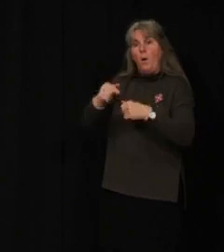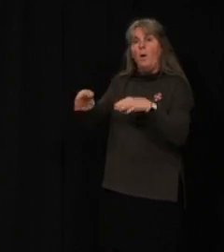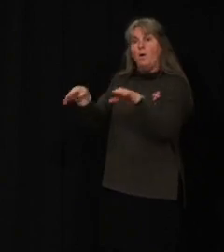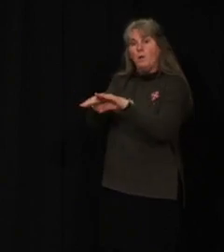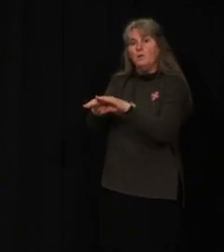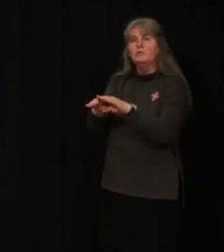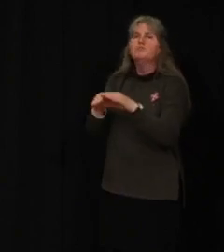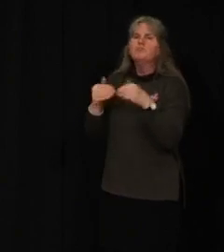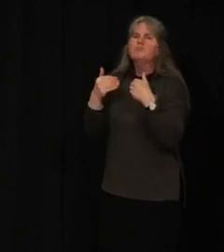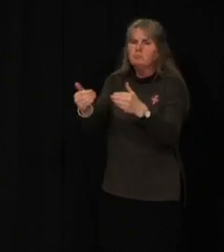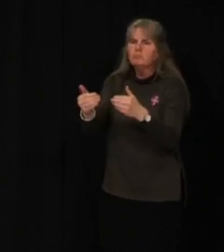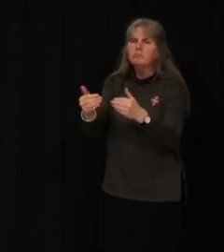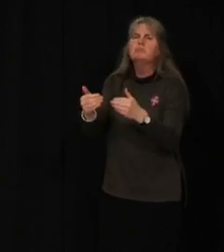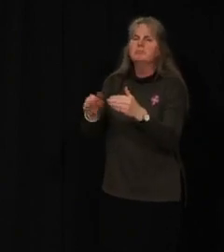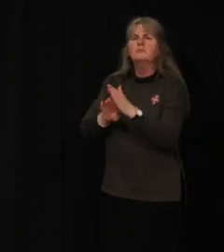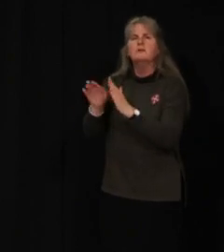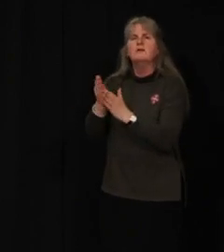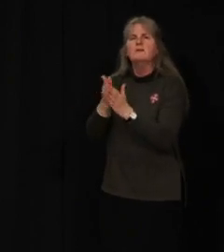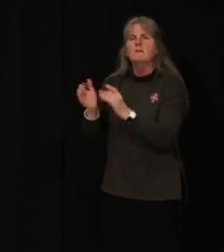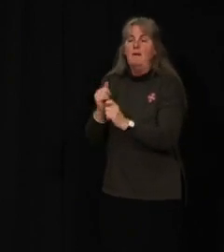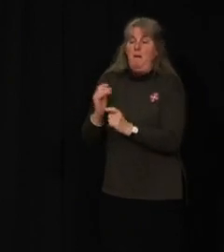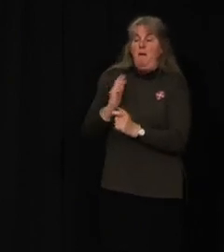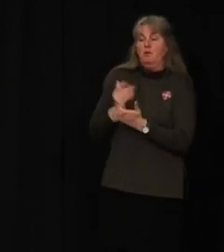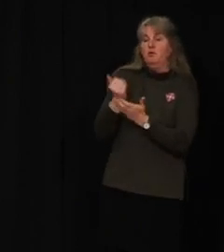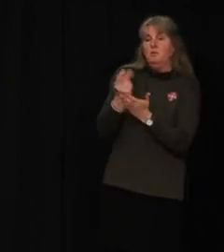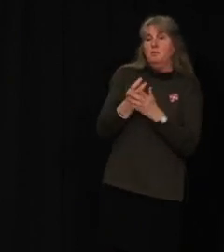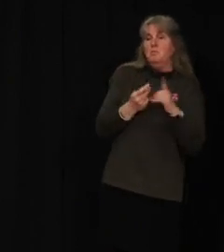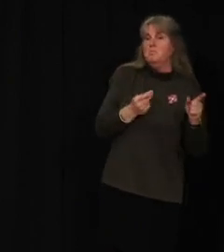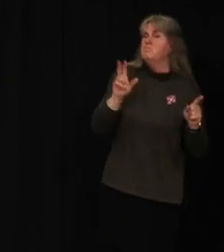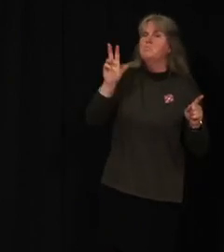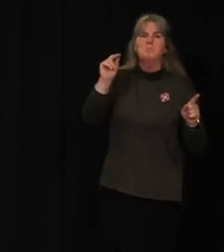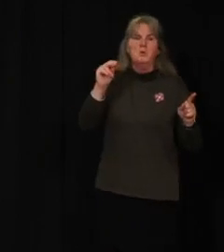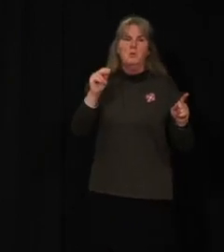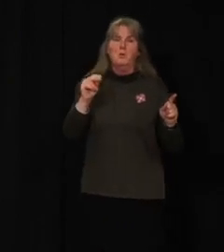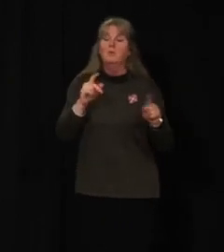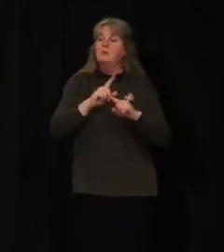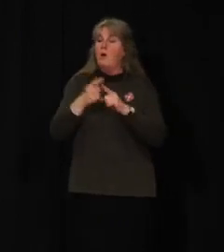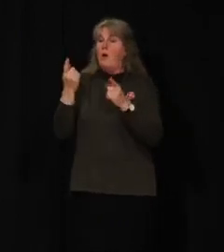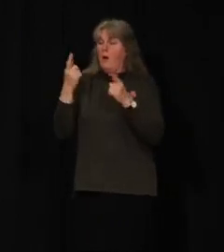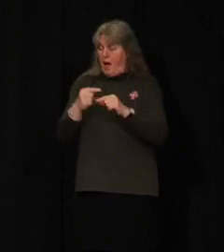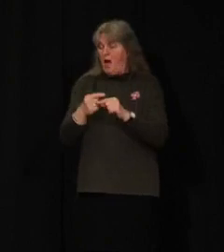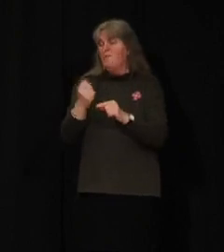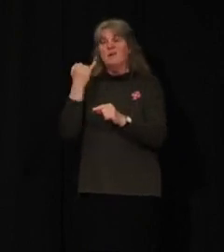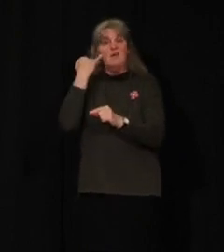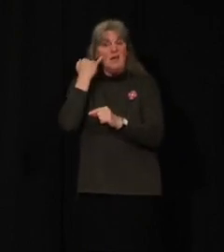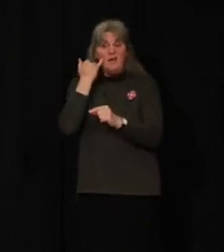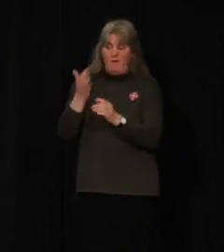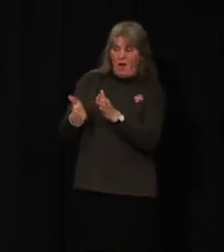guidelines that we are asking you to have a plan ready to